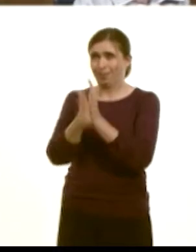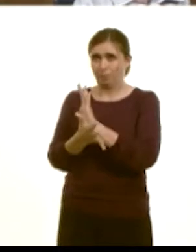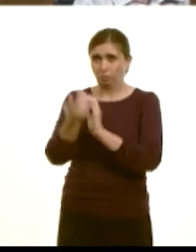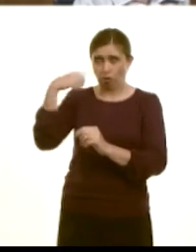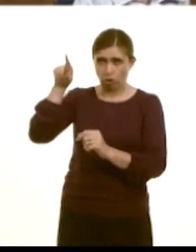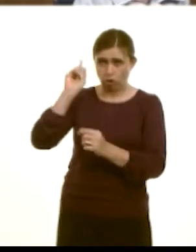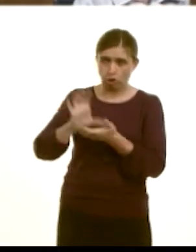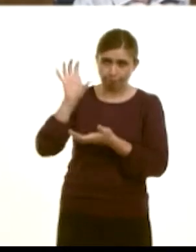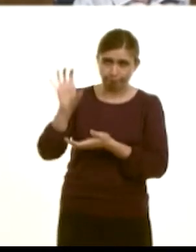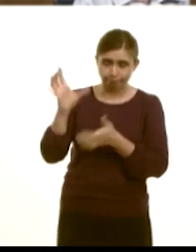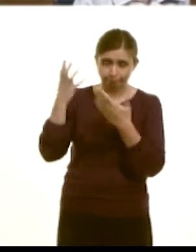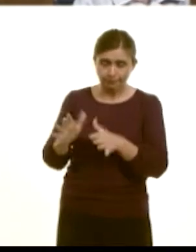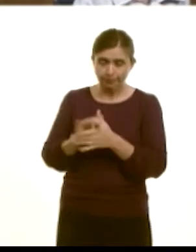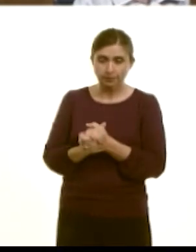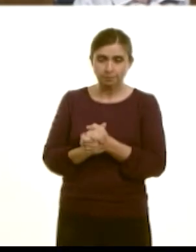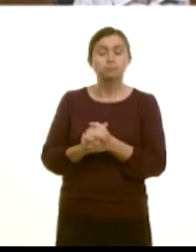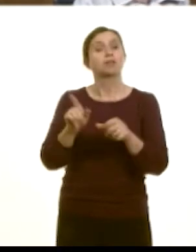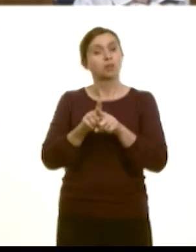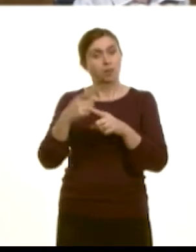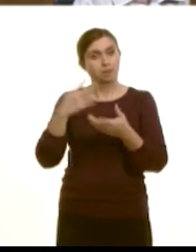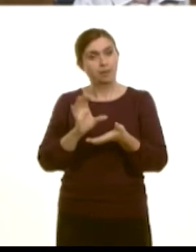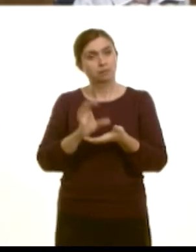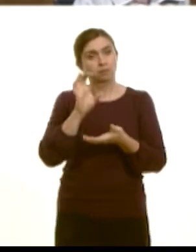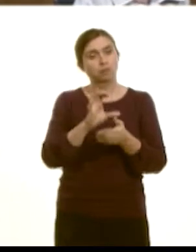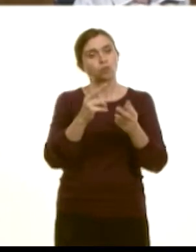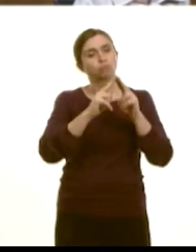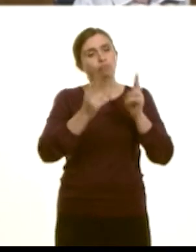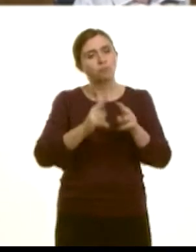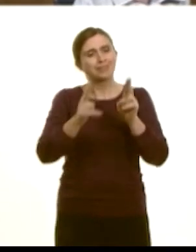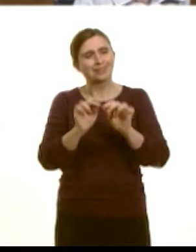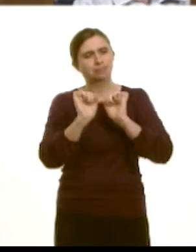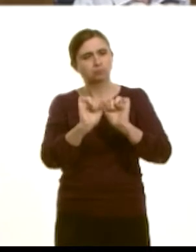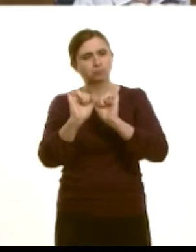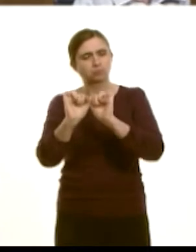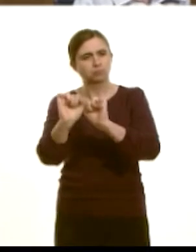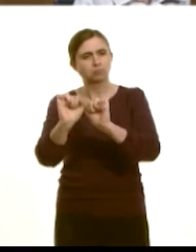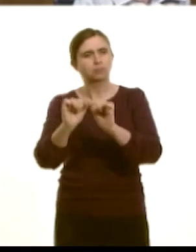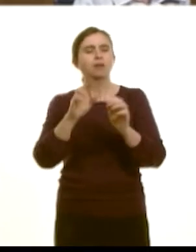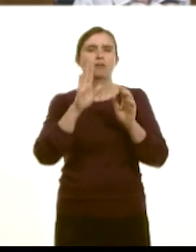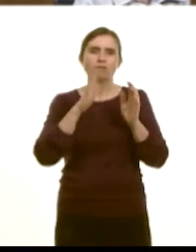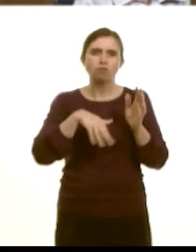There has been investment, of course, in property level protection by Natural Resources Wales,